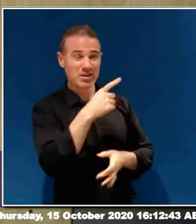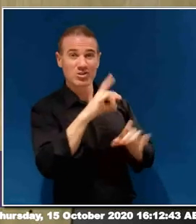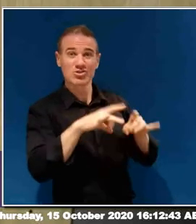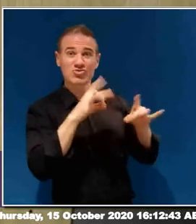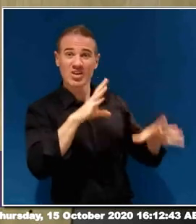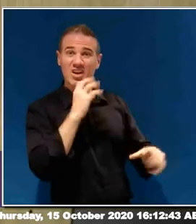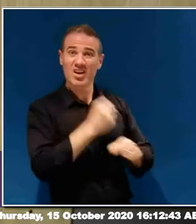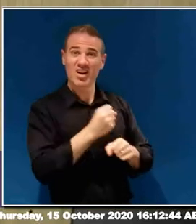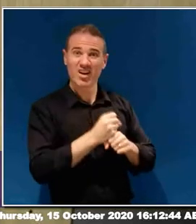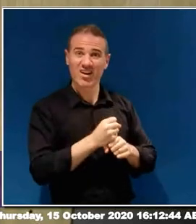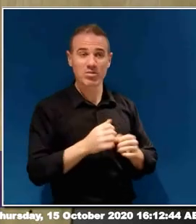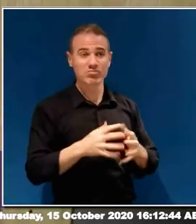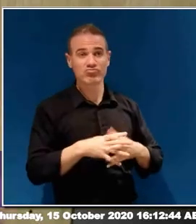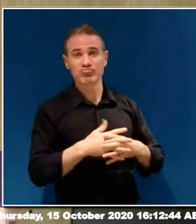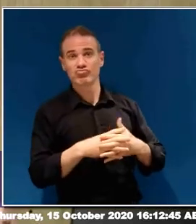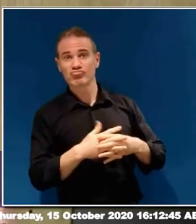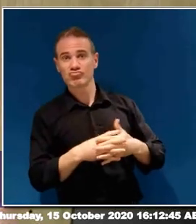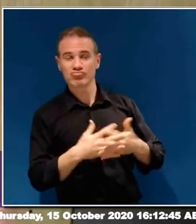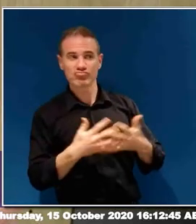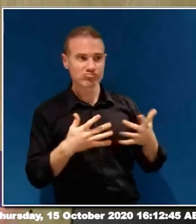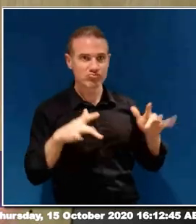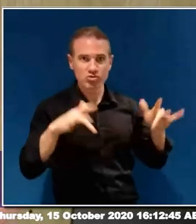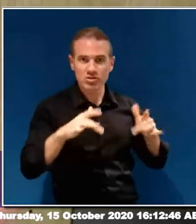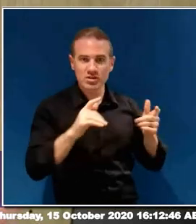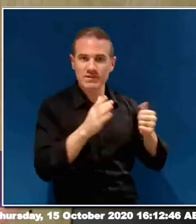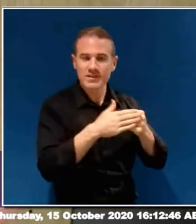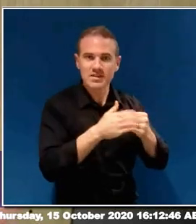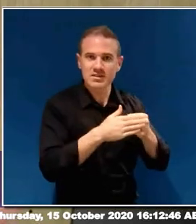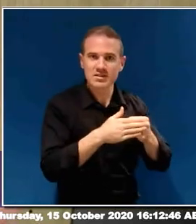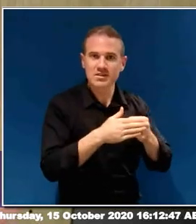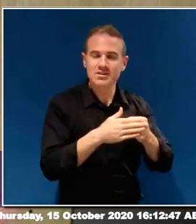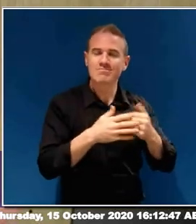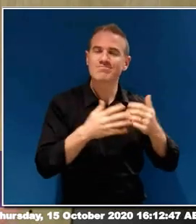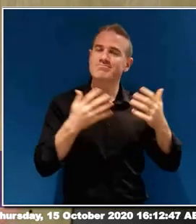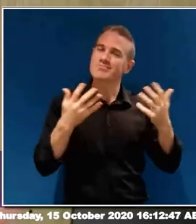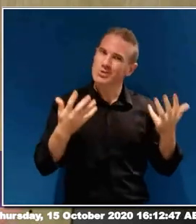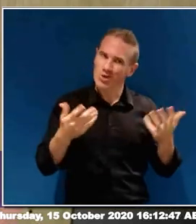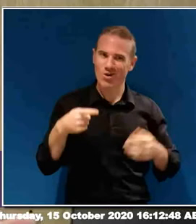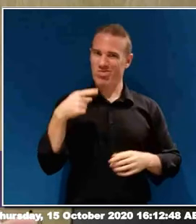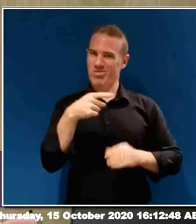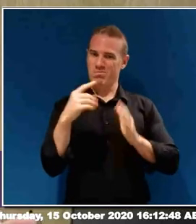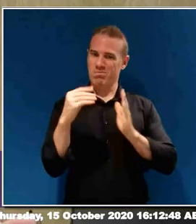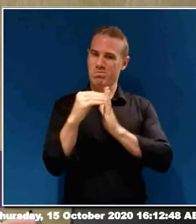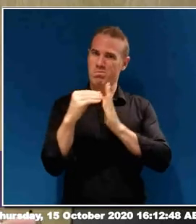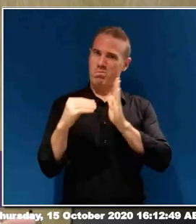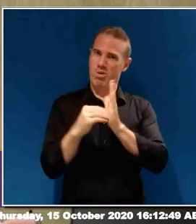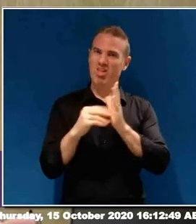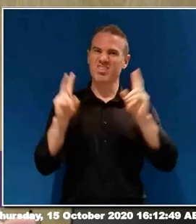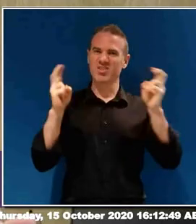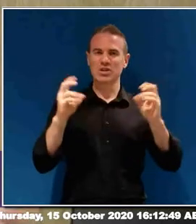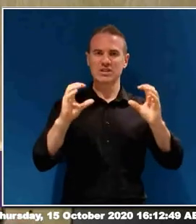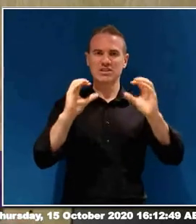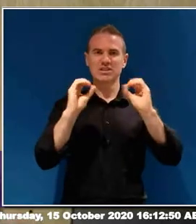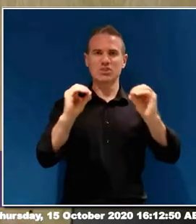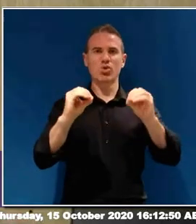take in - there's no flexibility involved. There's no thinking about why did this happen, which is exactly